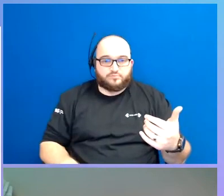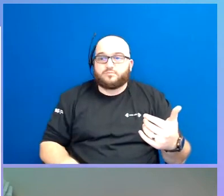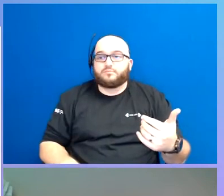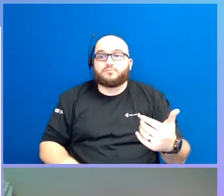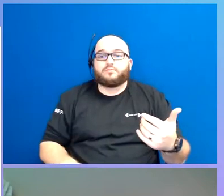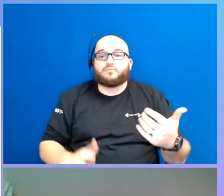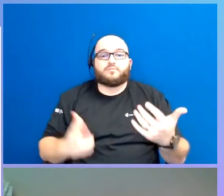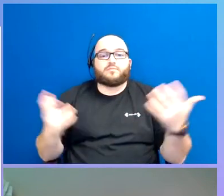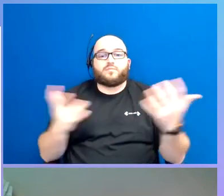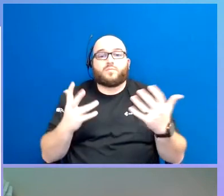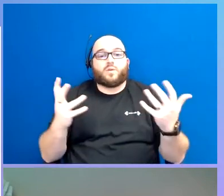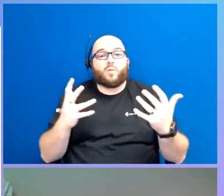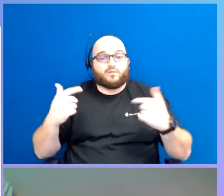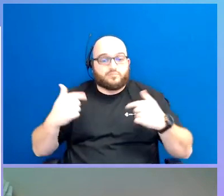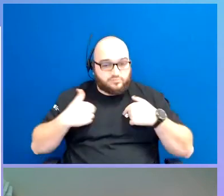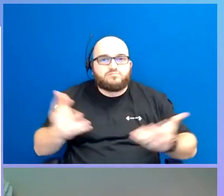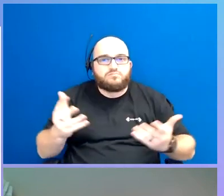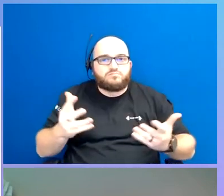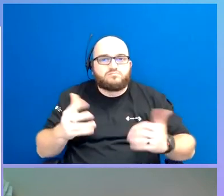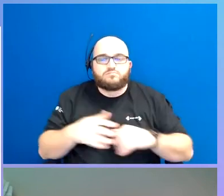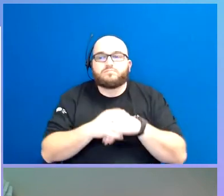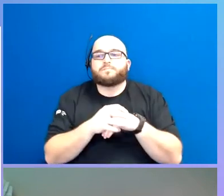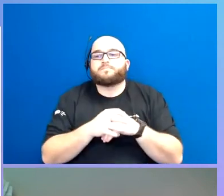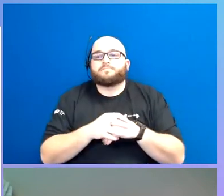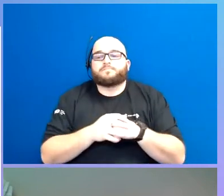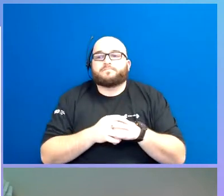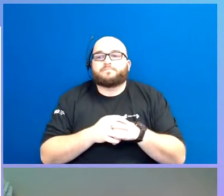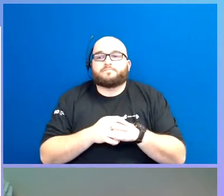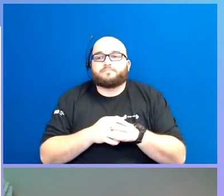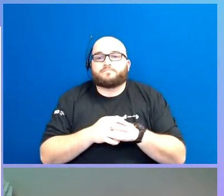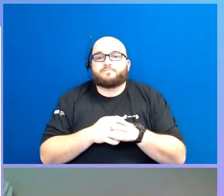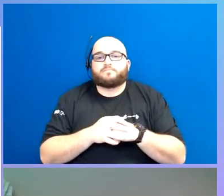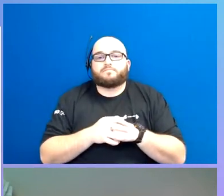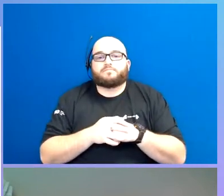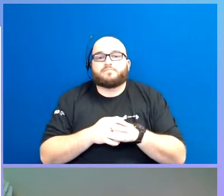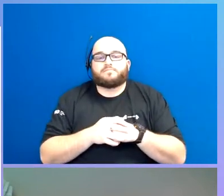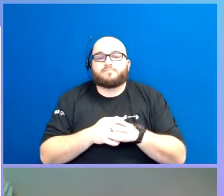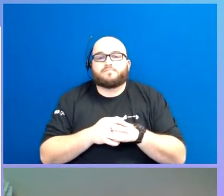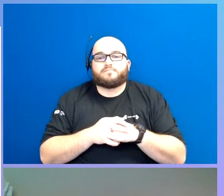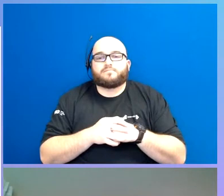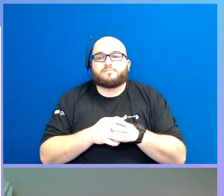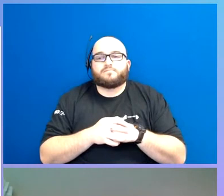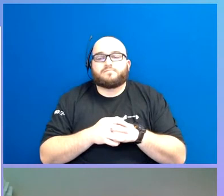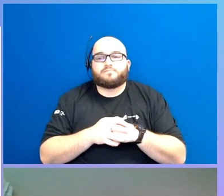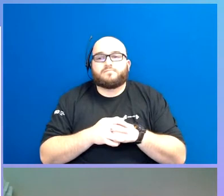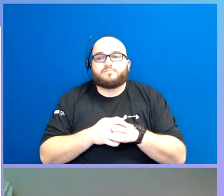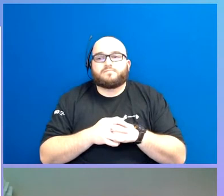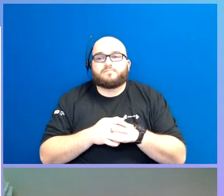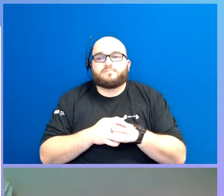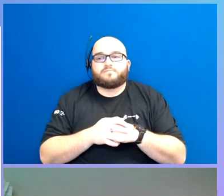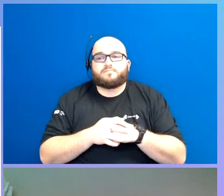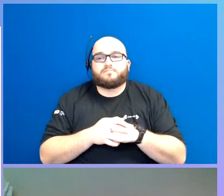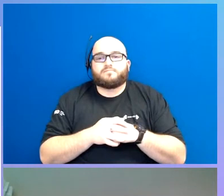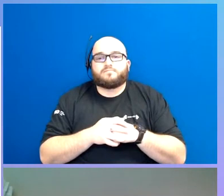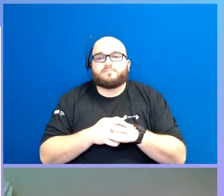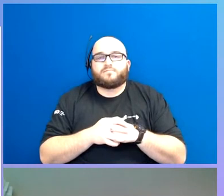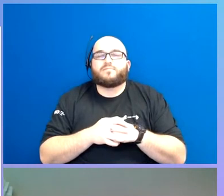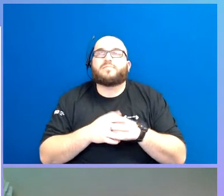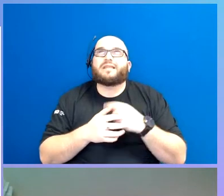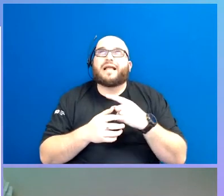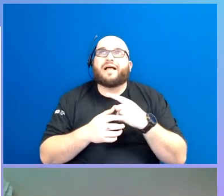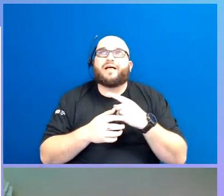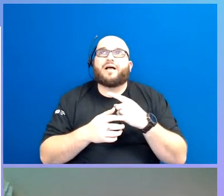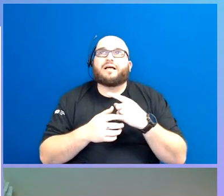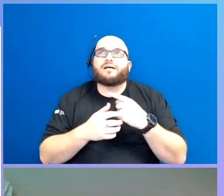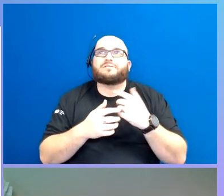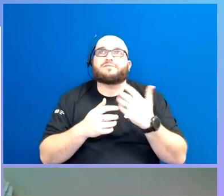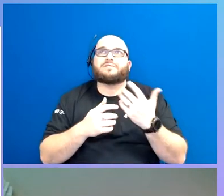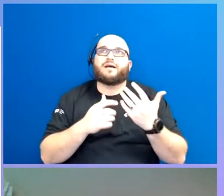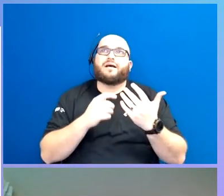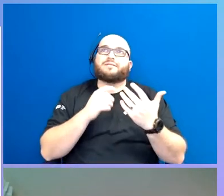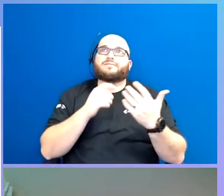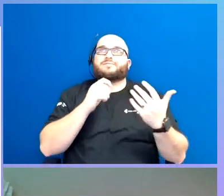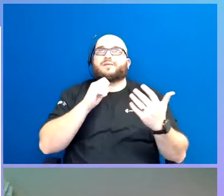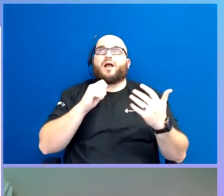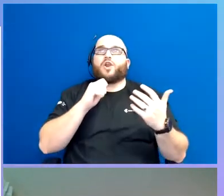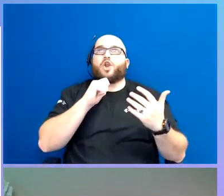learning. So this is this is